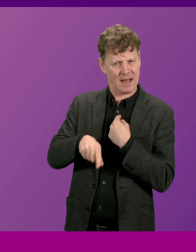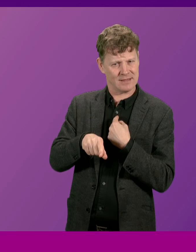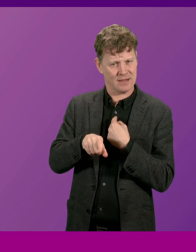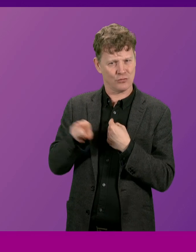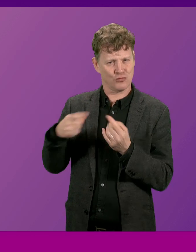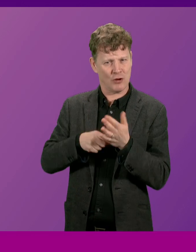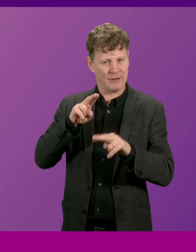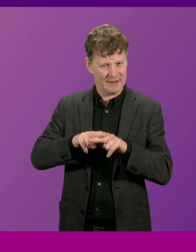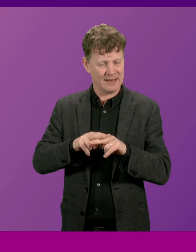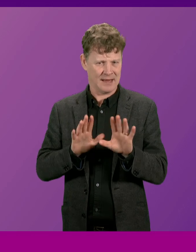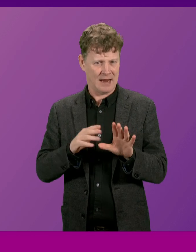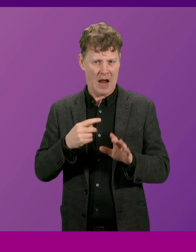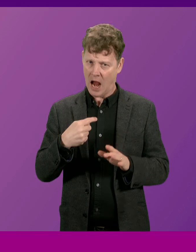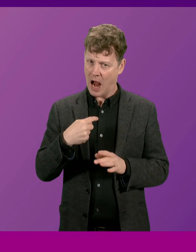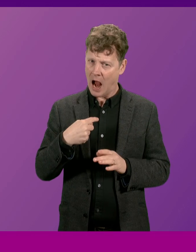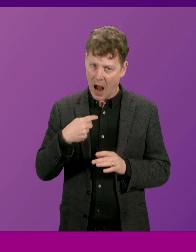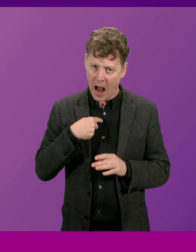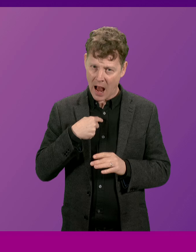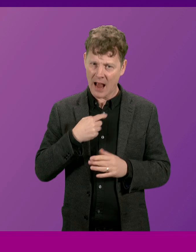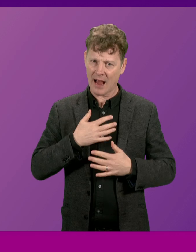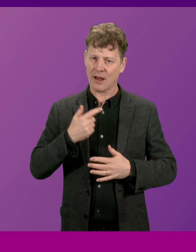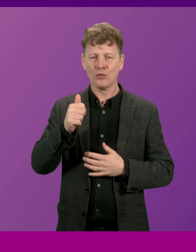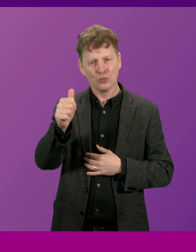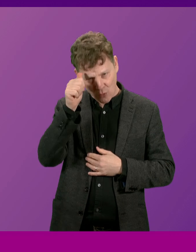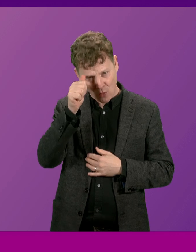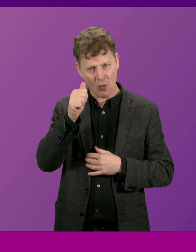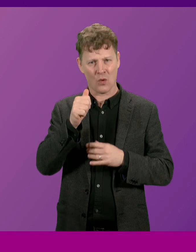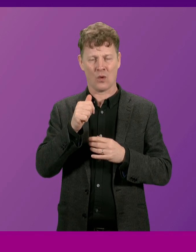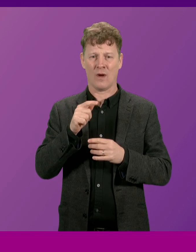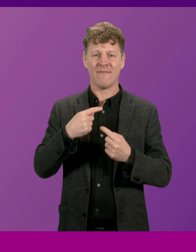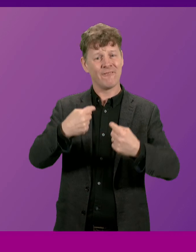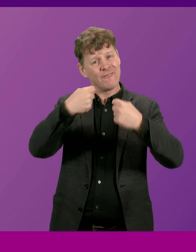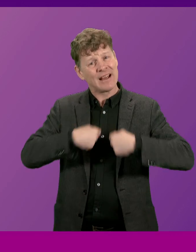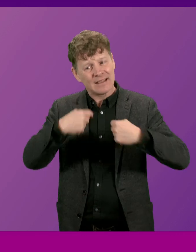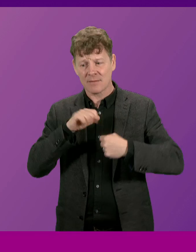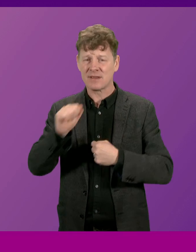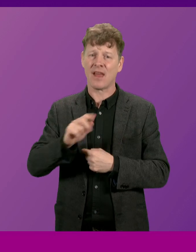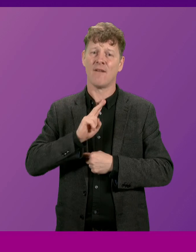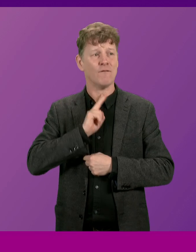I attach the greatest significance to the voice of victims being heard in our criminal justice